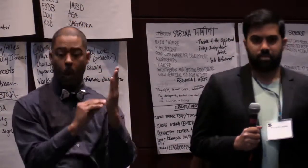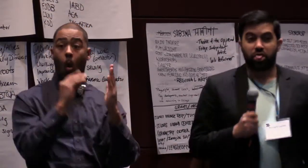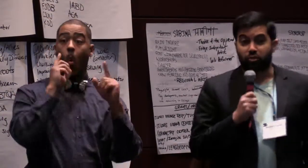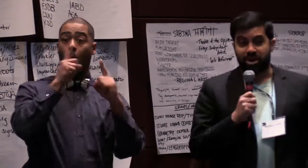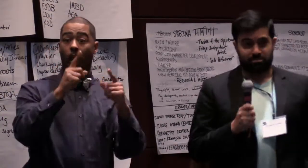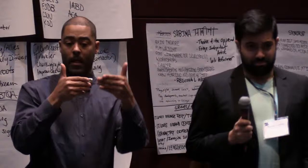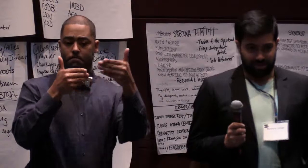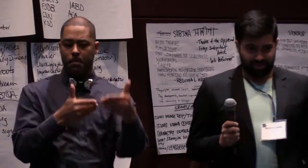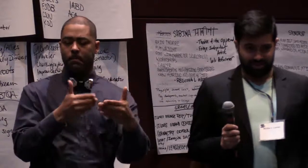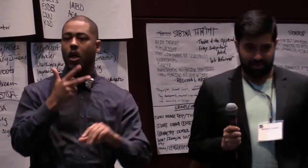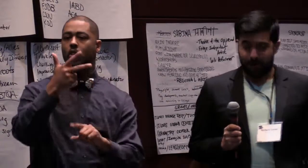Three.